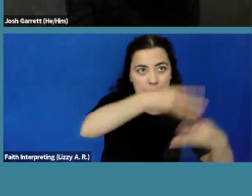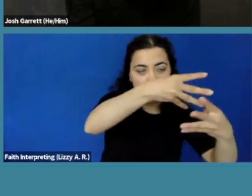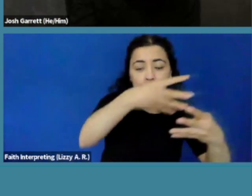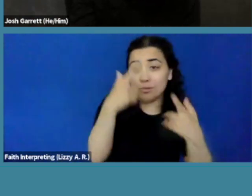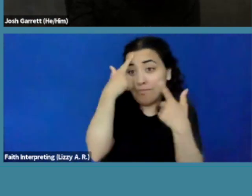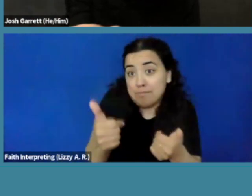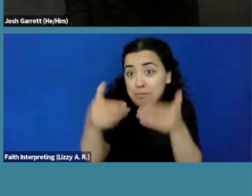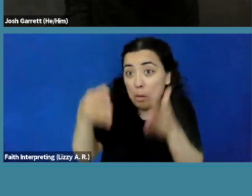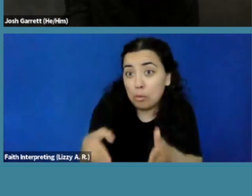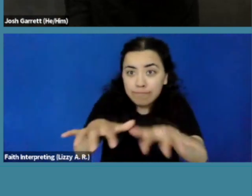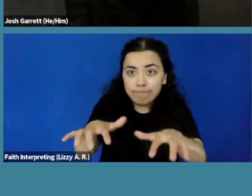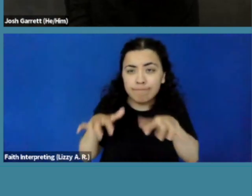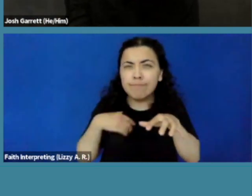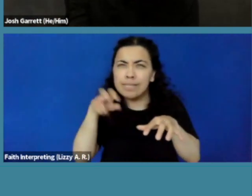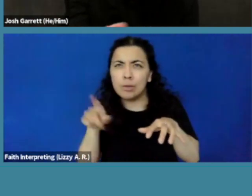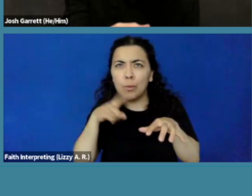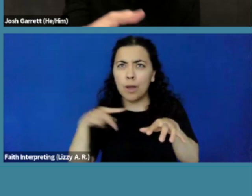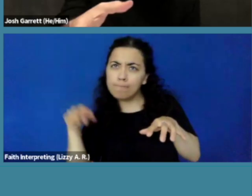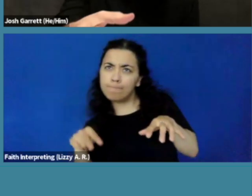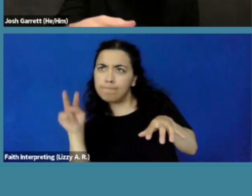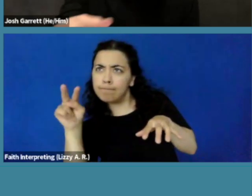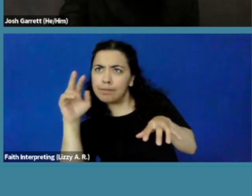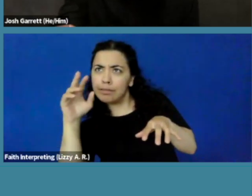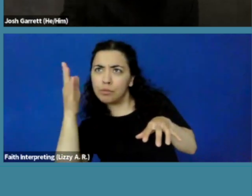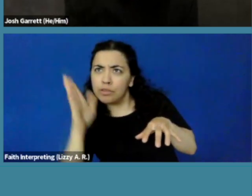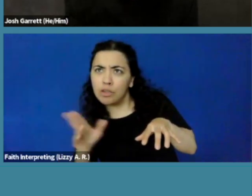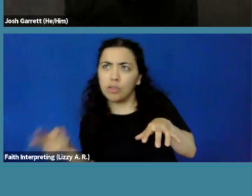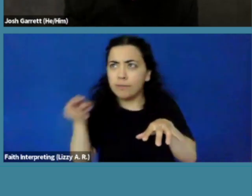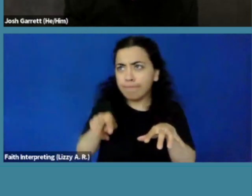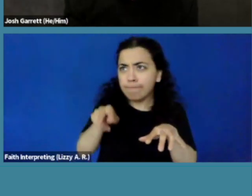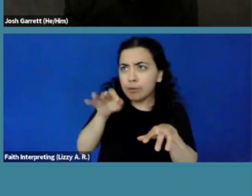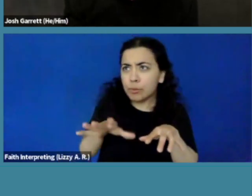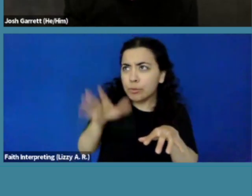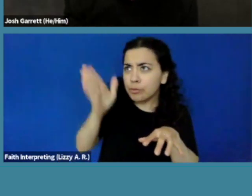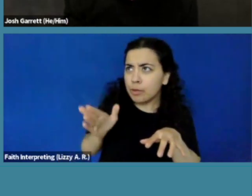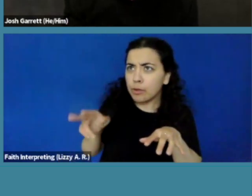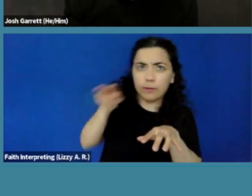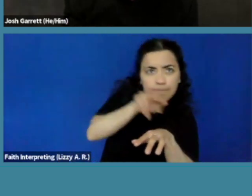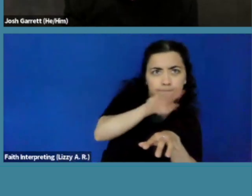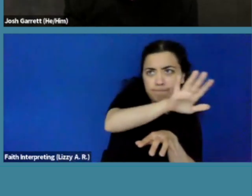sight lines of captions and presenter and/or interpreter and presenter. Next slide.